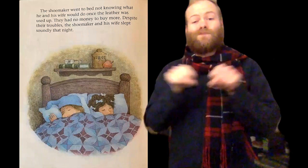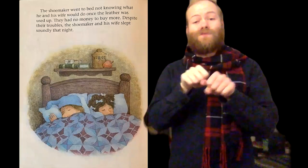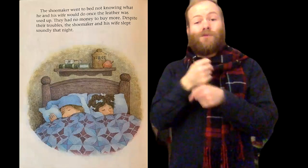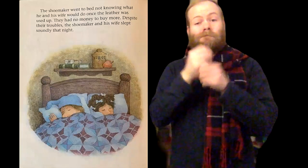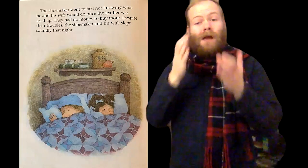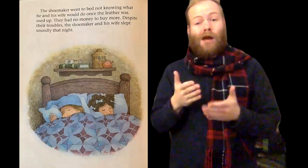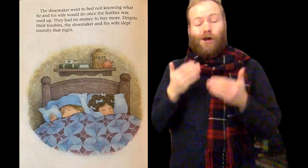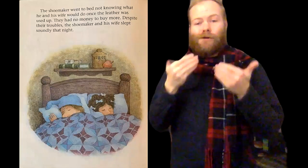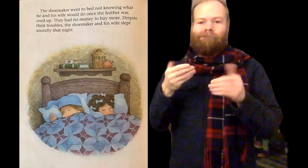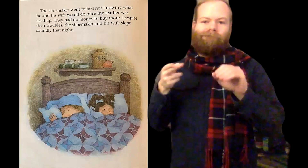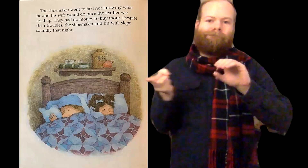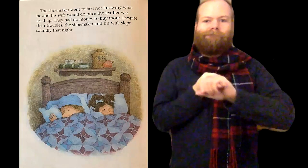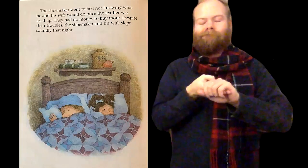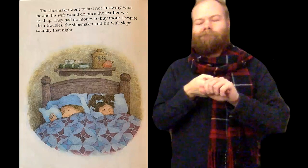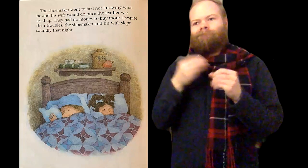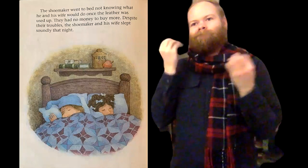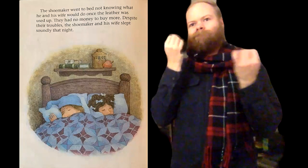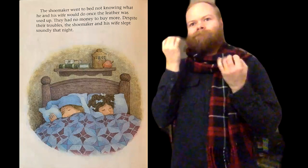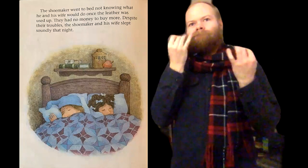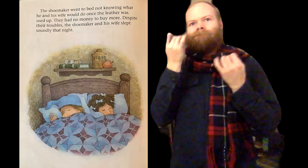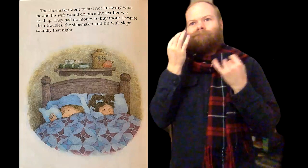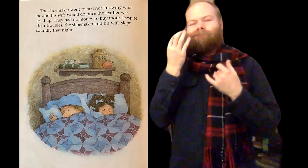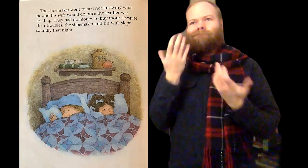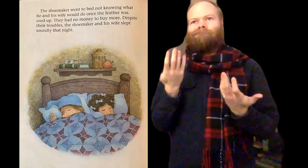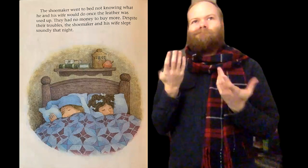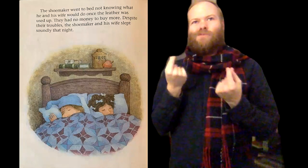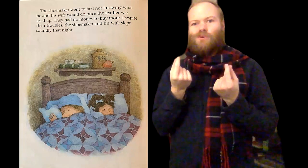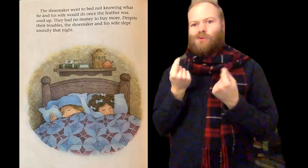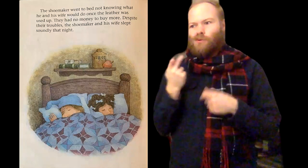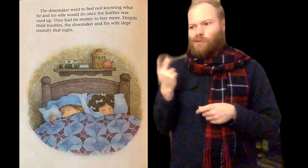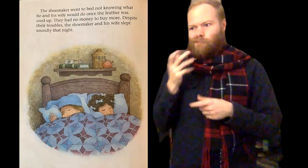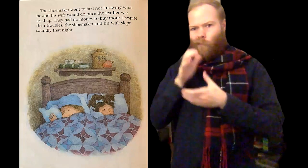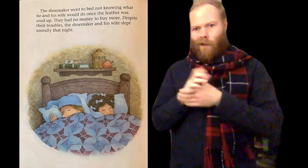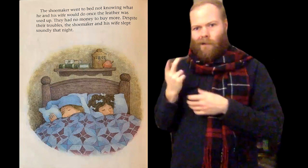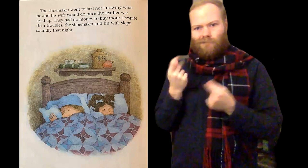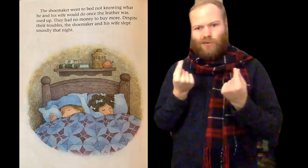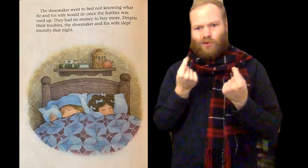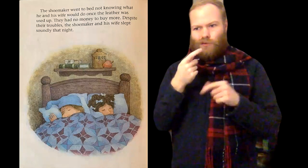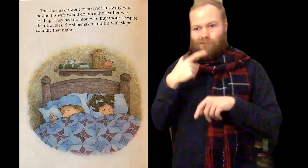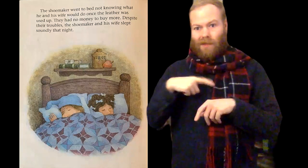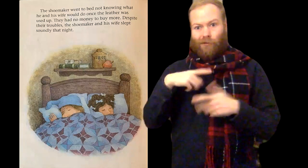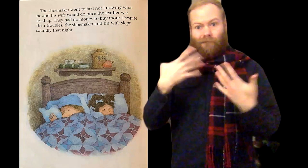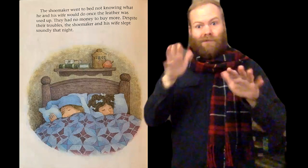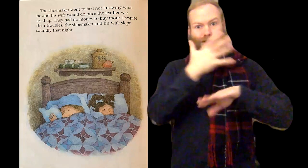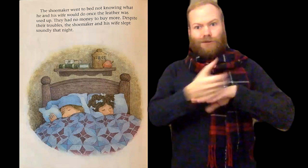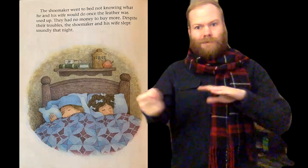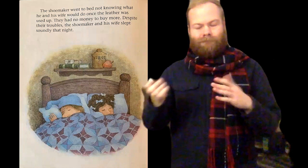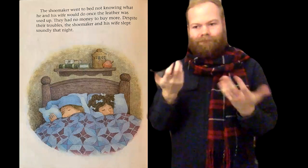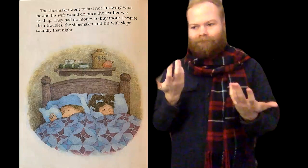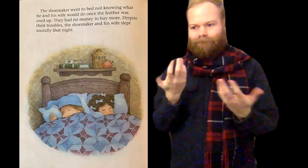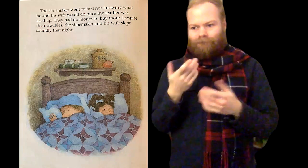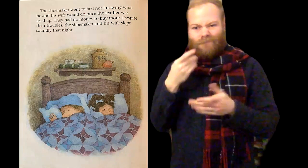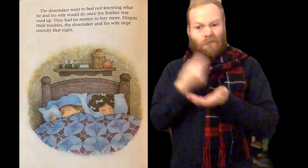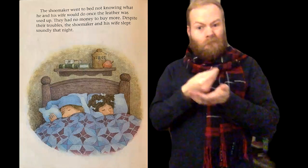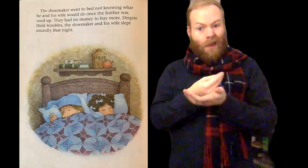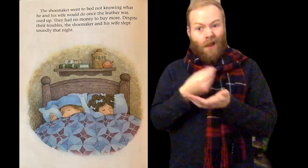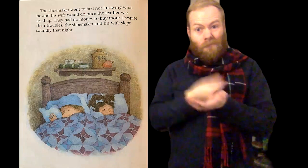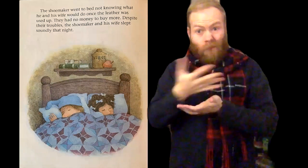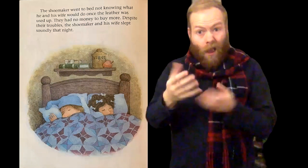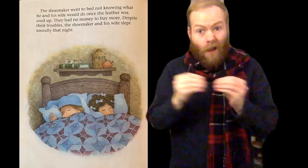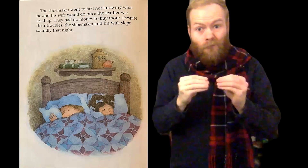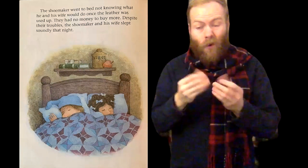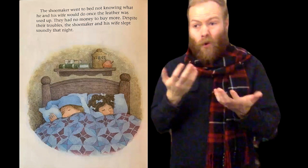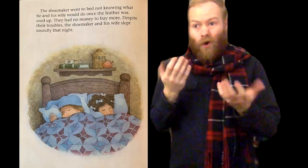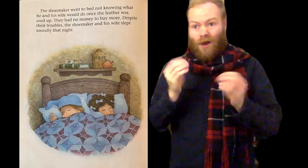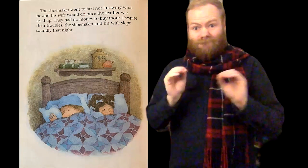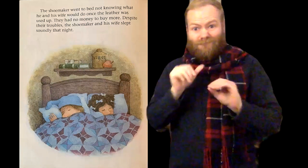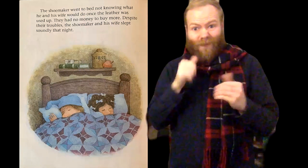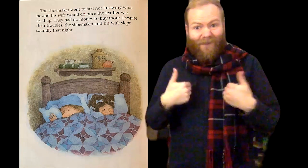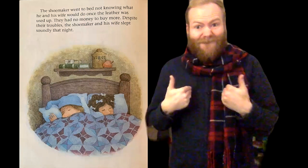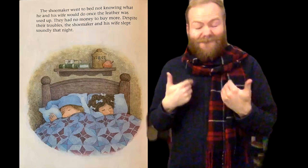The shoemaker went to bed not knowing what he and his wife would do once the leather was used up. They had no money to buy more.